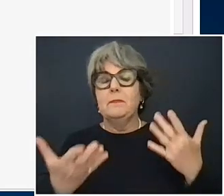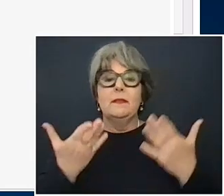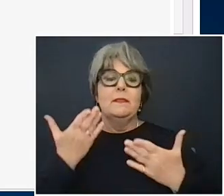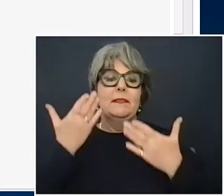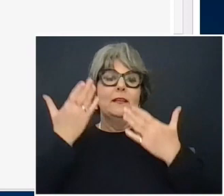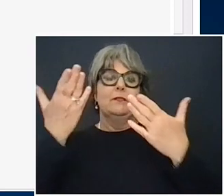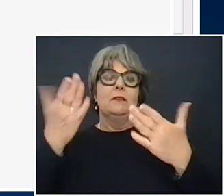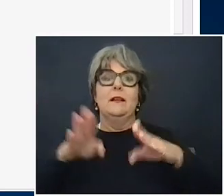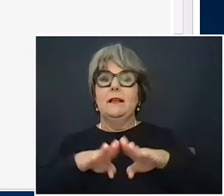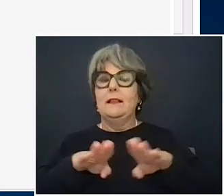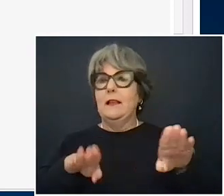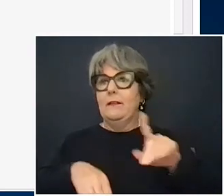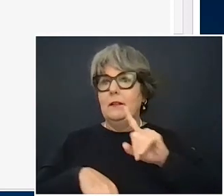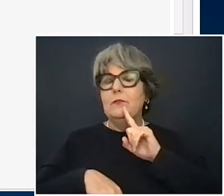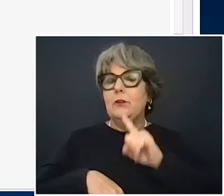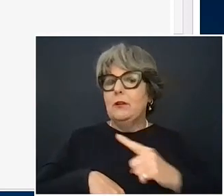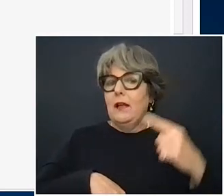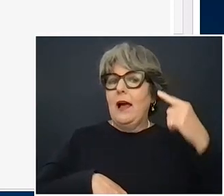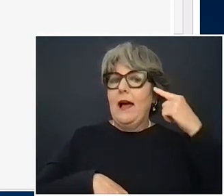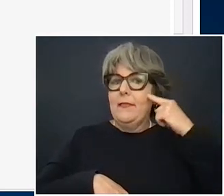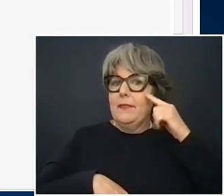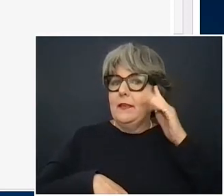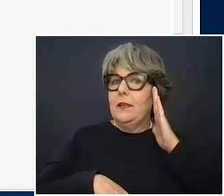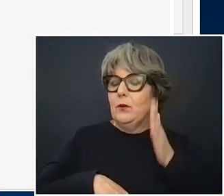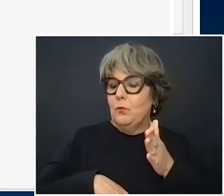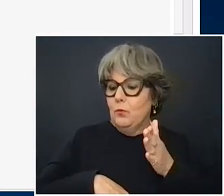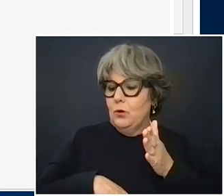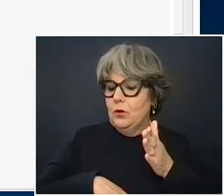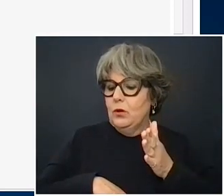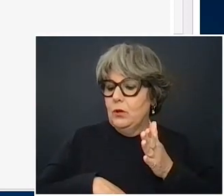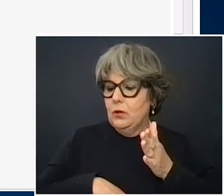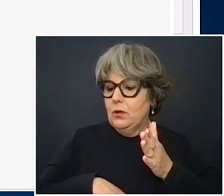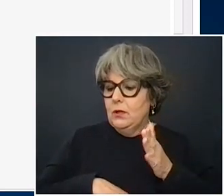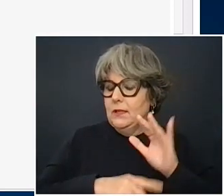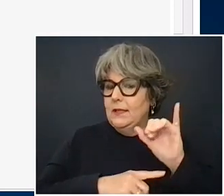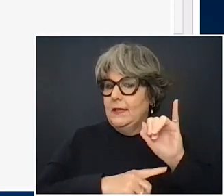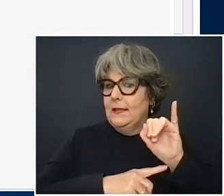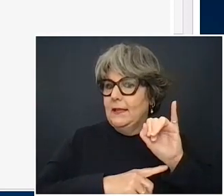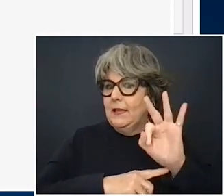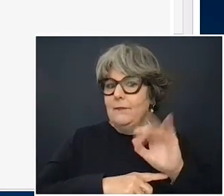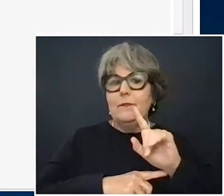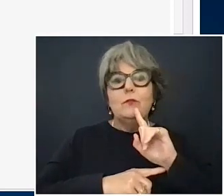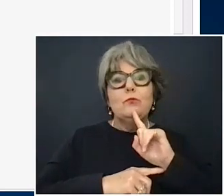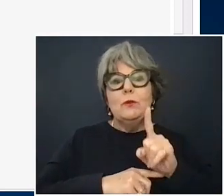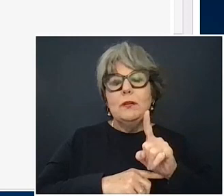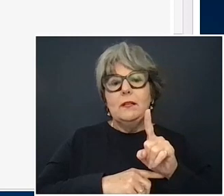I think it would be- you know, if it's really saying that the Department will